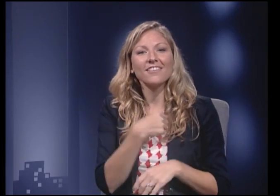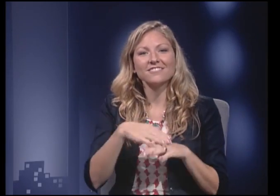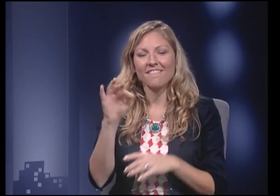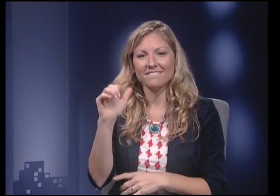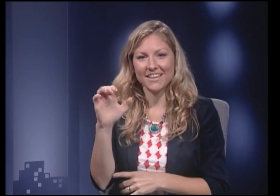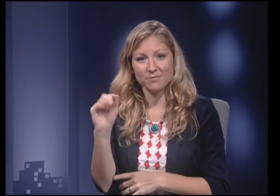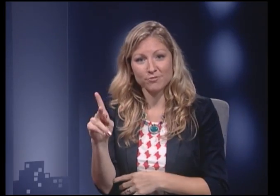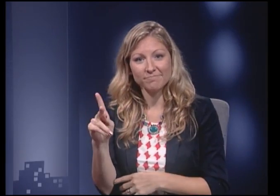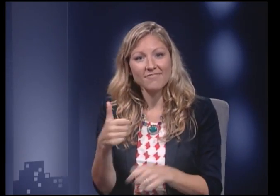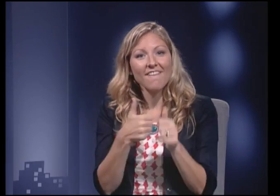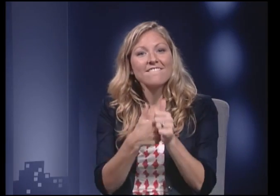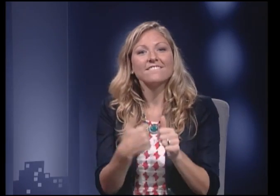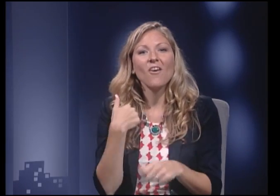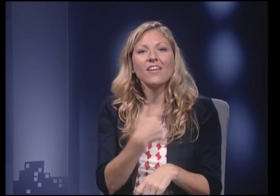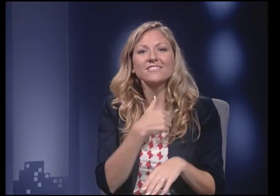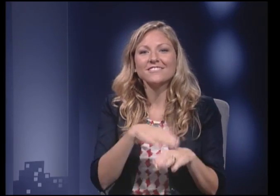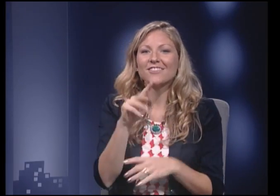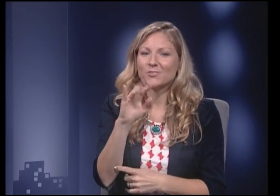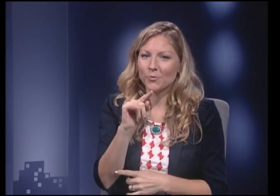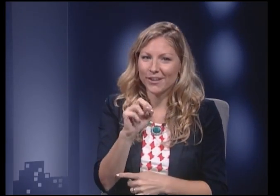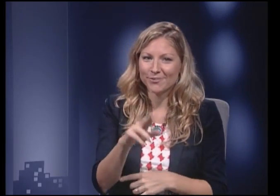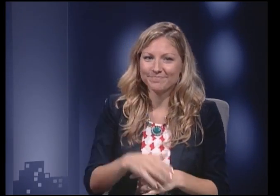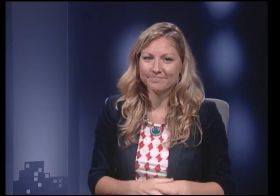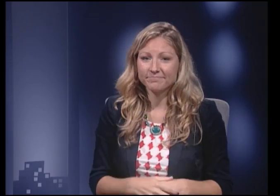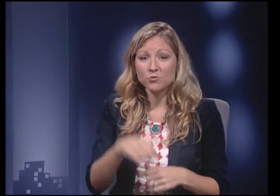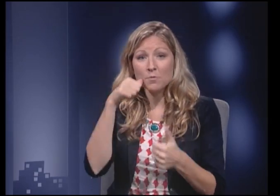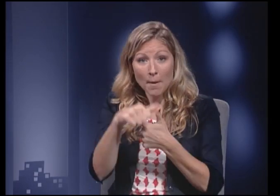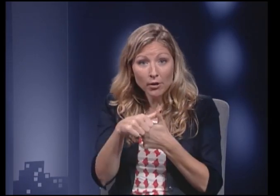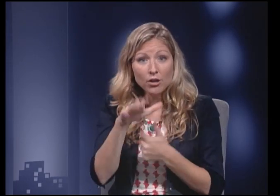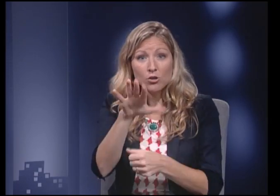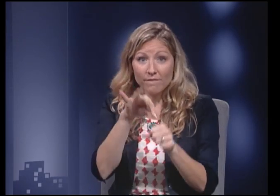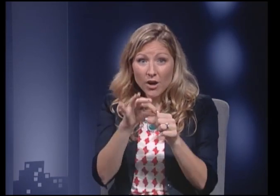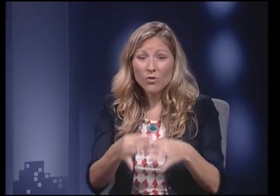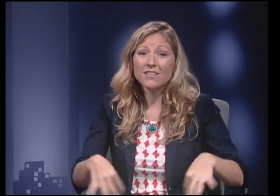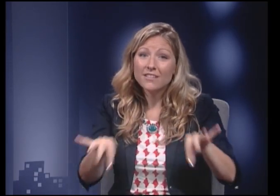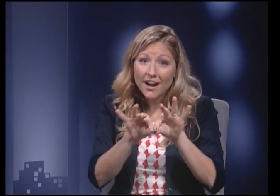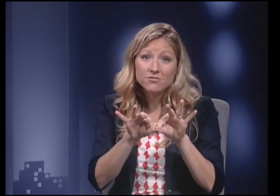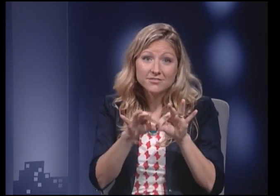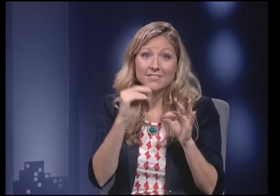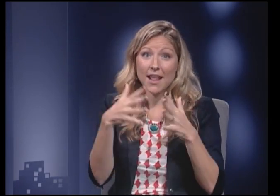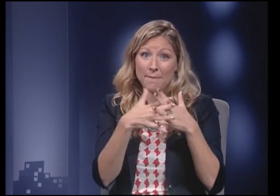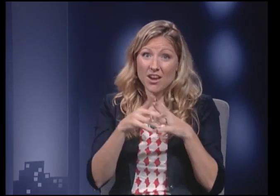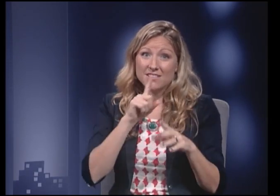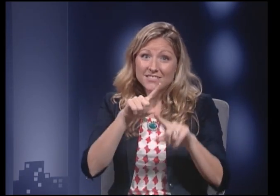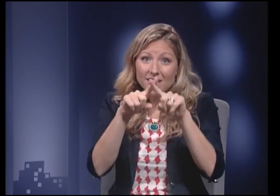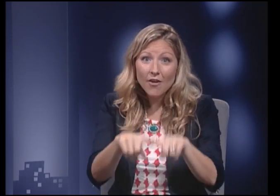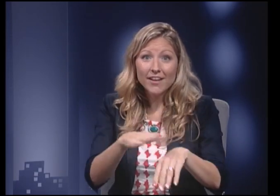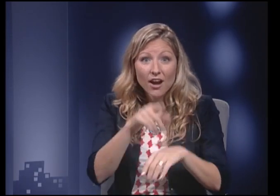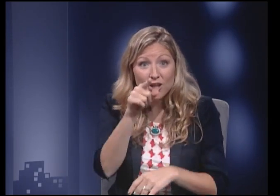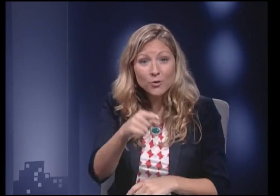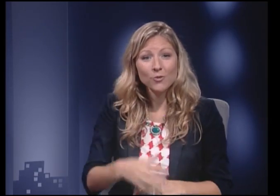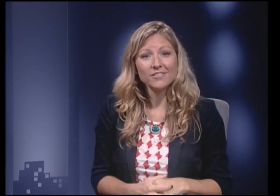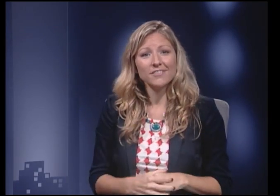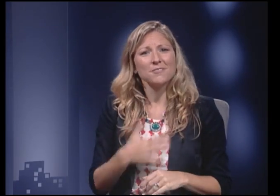Like us on Facebook, follow us on Twitter. Remember, your vote counts and America is counting on you.